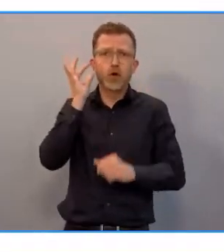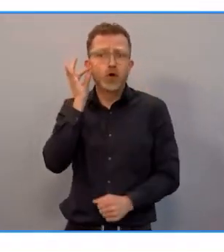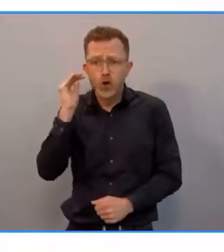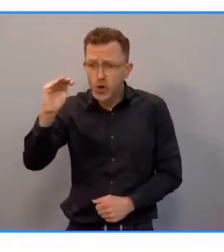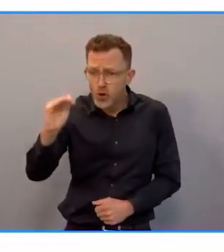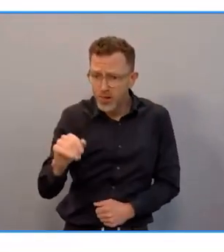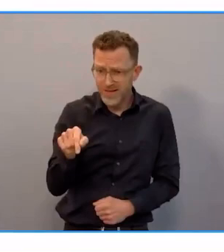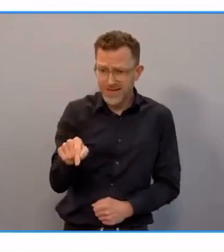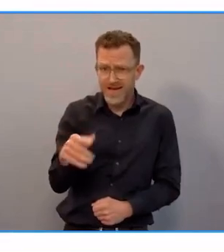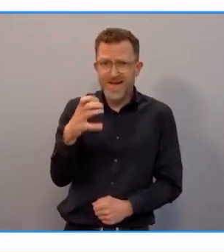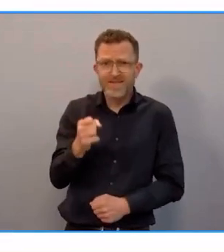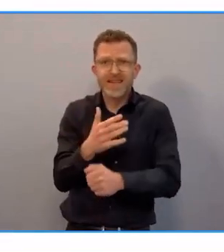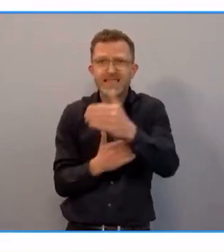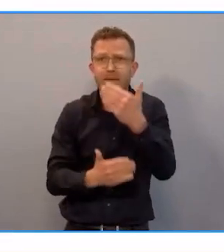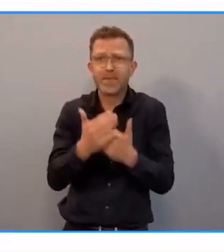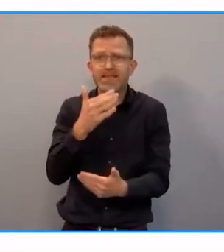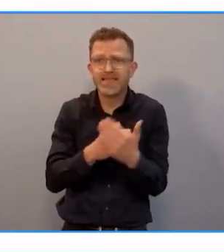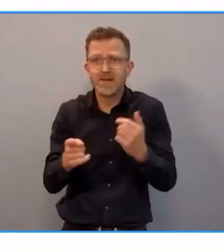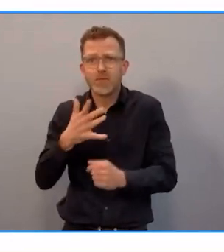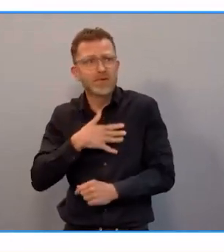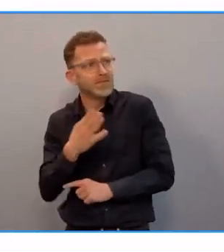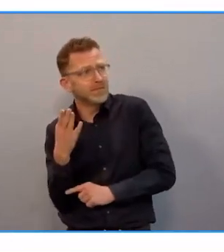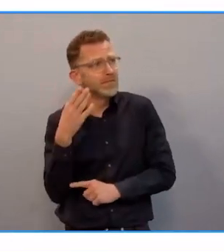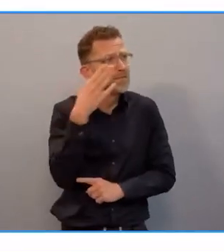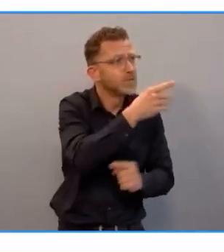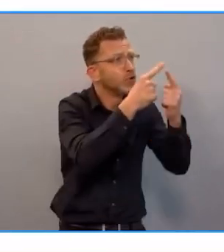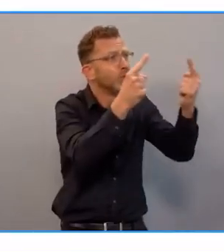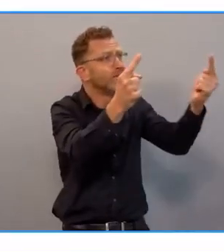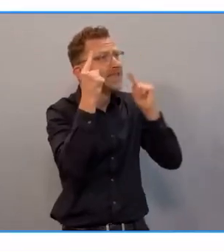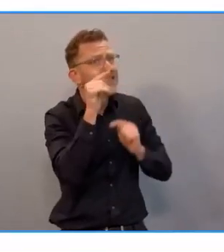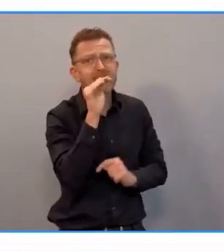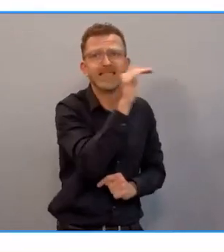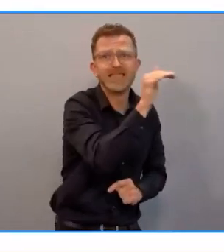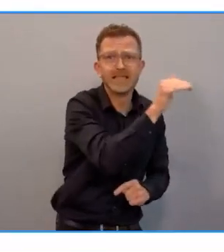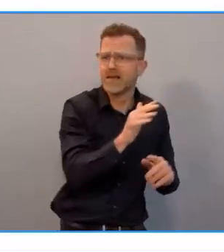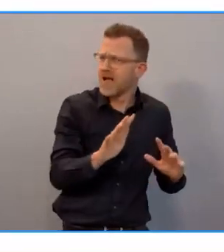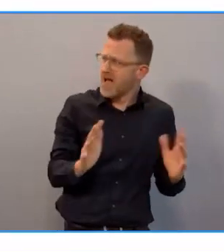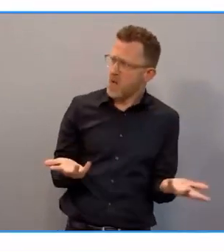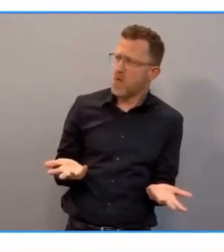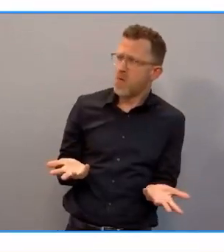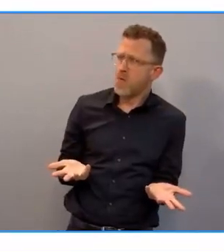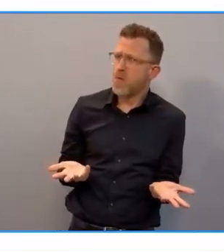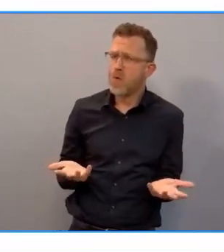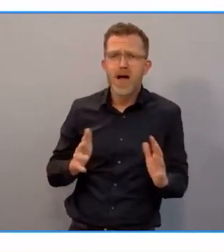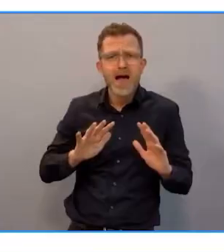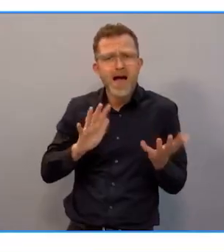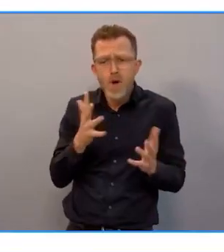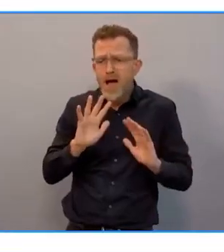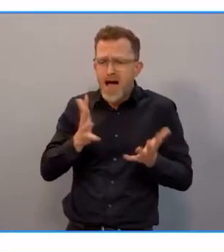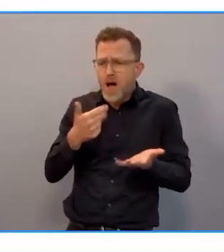How are they going to help pregnant women with disabilities to receive